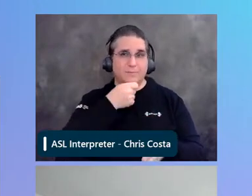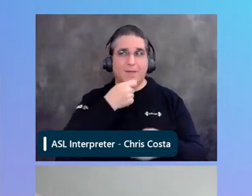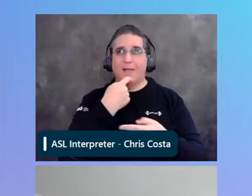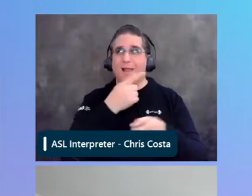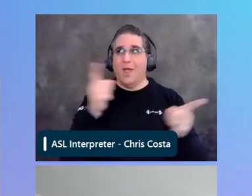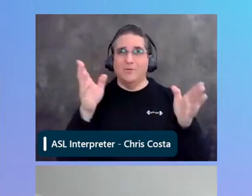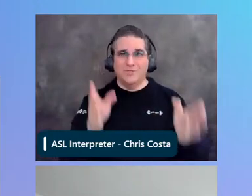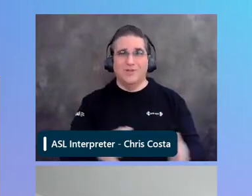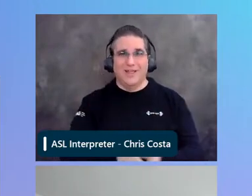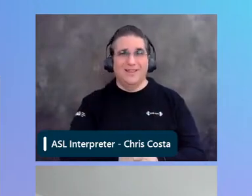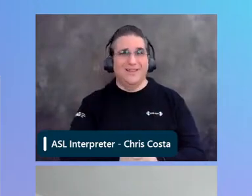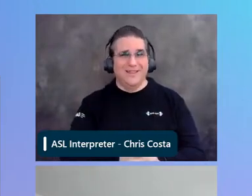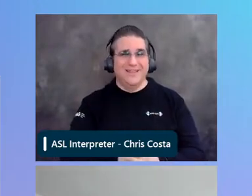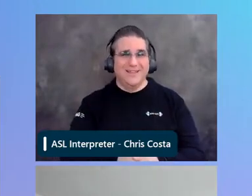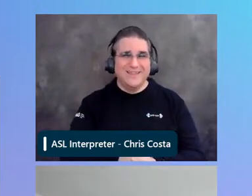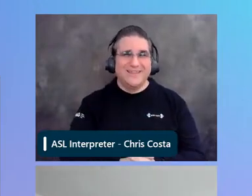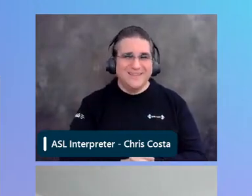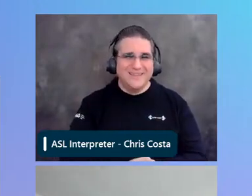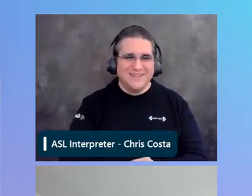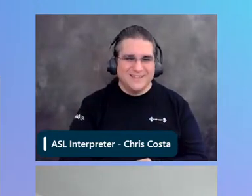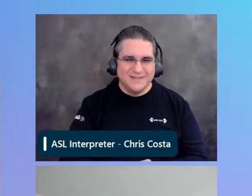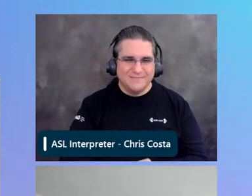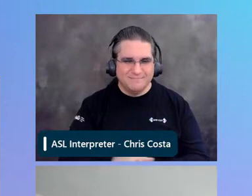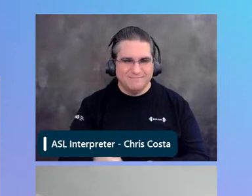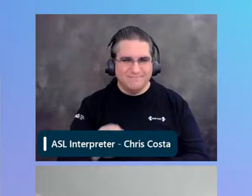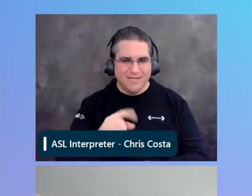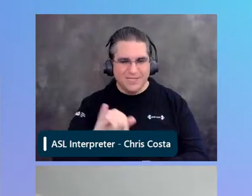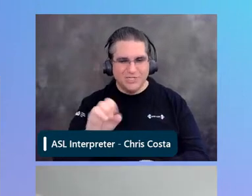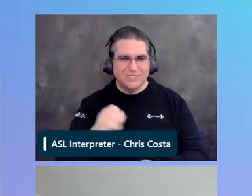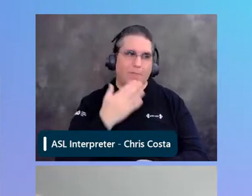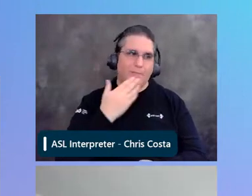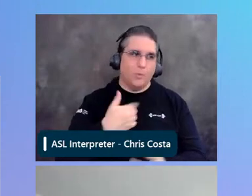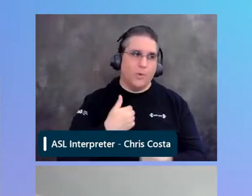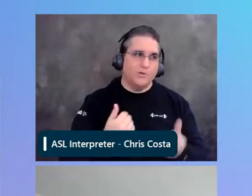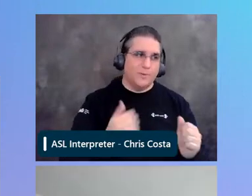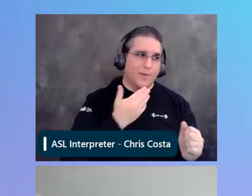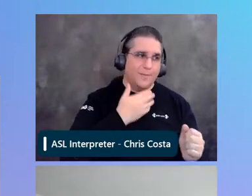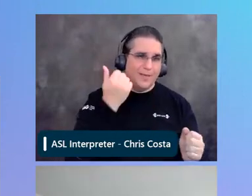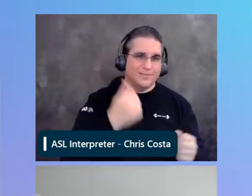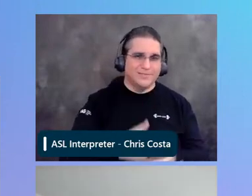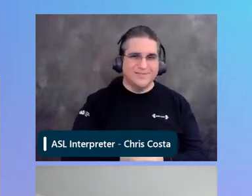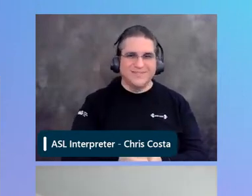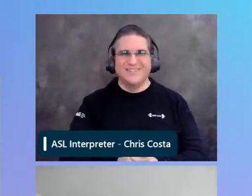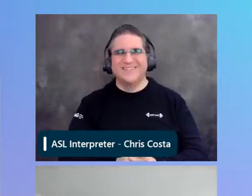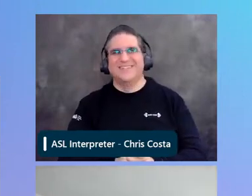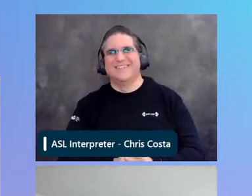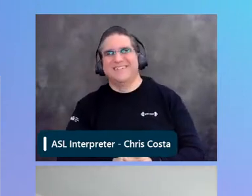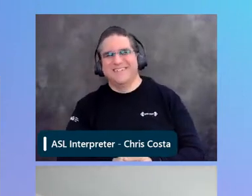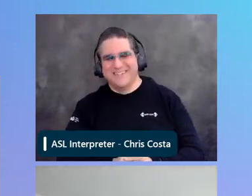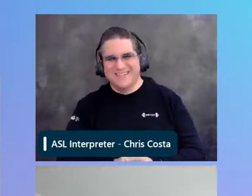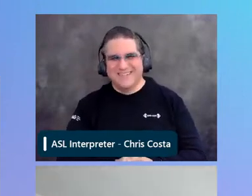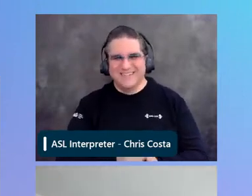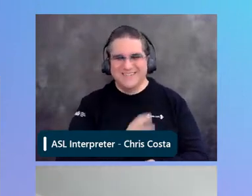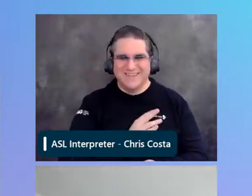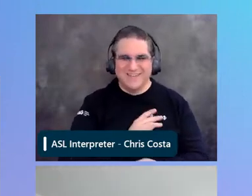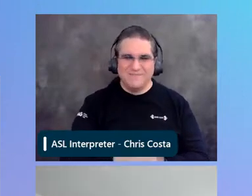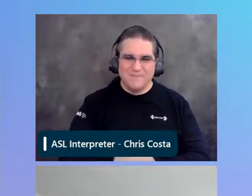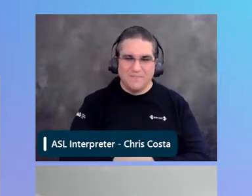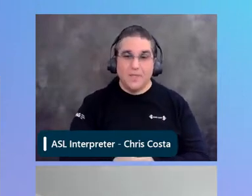doesn't work out for you. All right, so let's move on. I try my best. That's good. That's